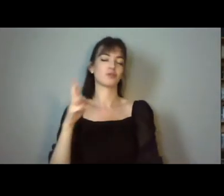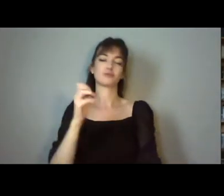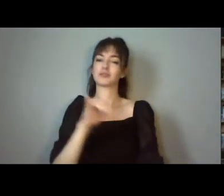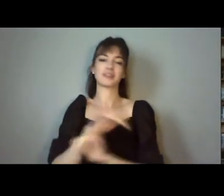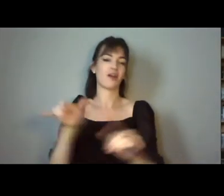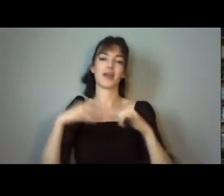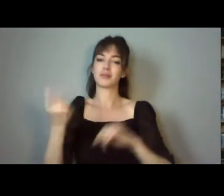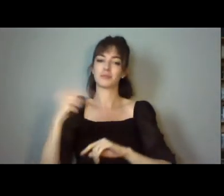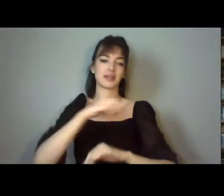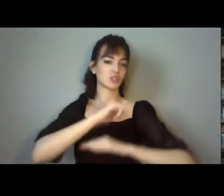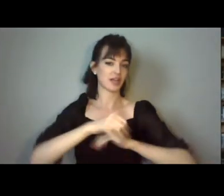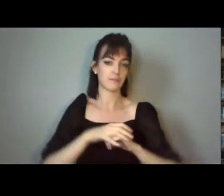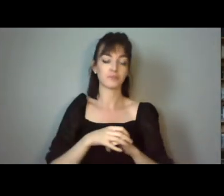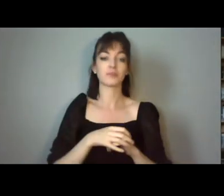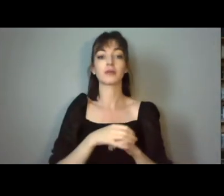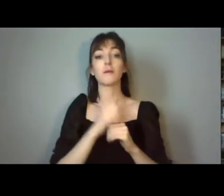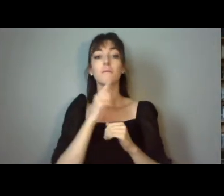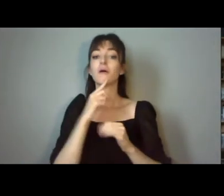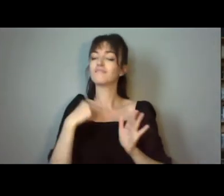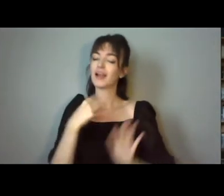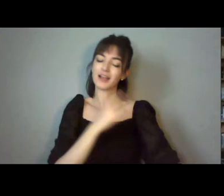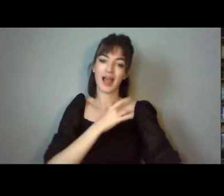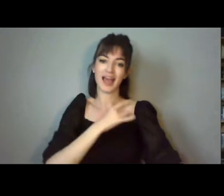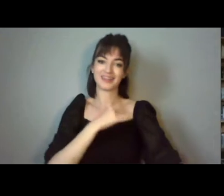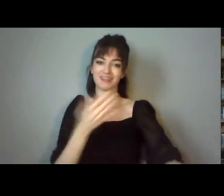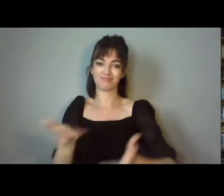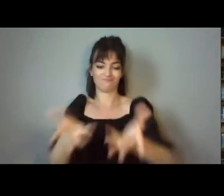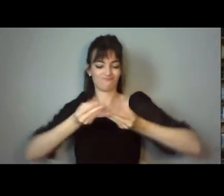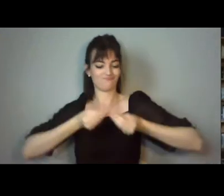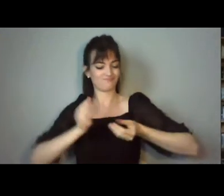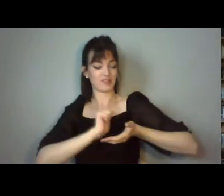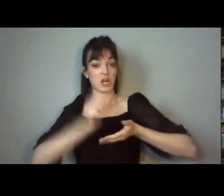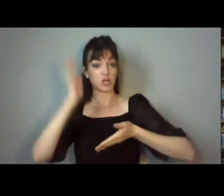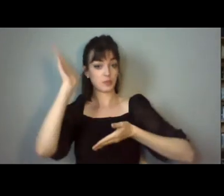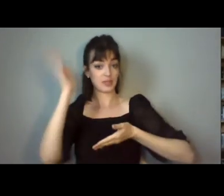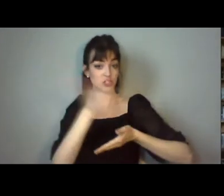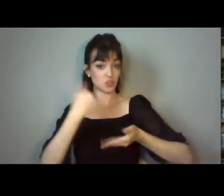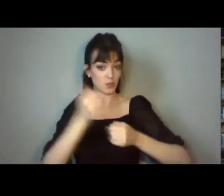However, she very kindly sent through her speech to us, and the NDA's Head of Policy, research